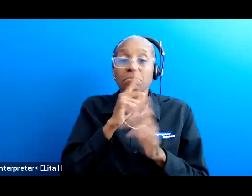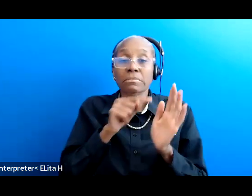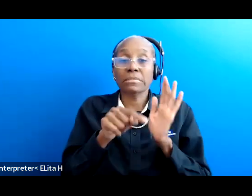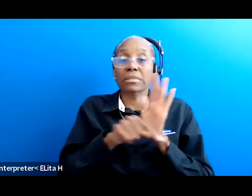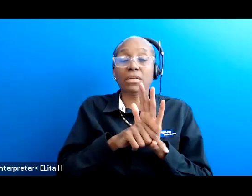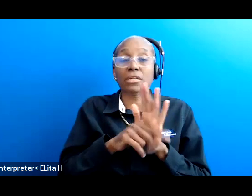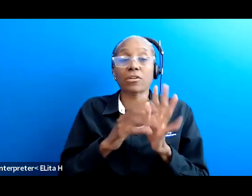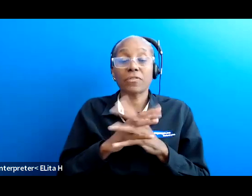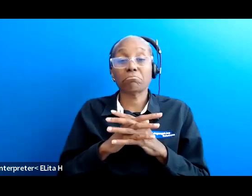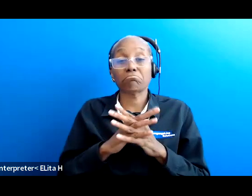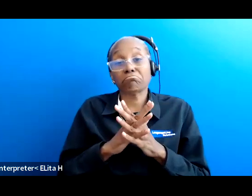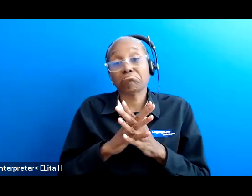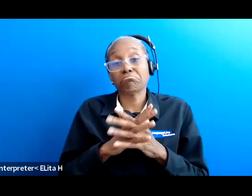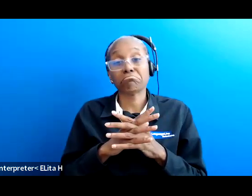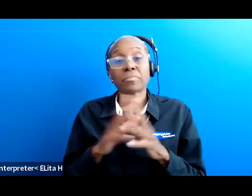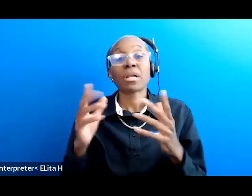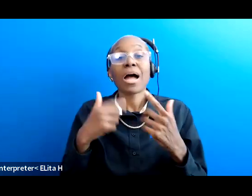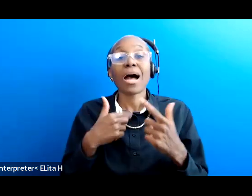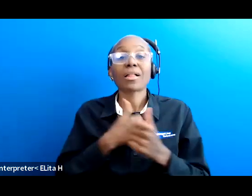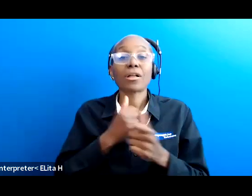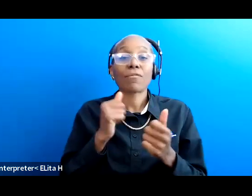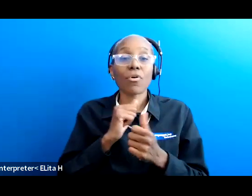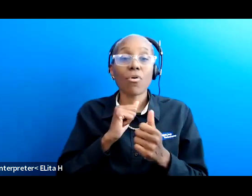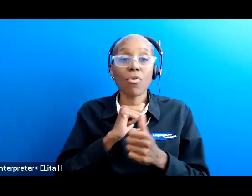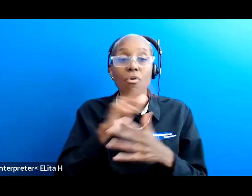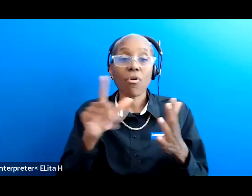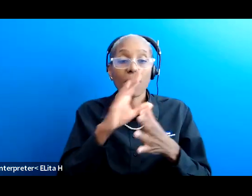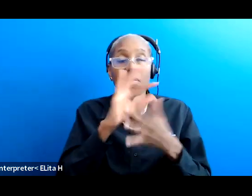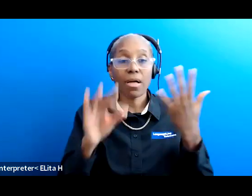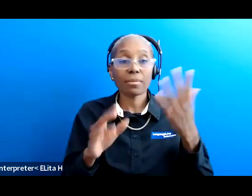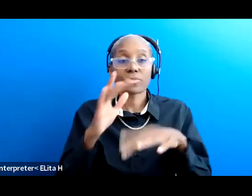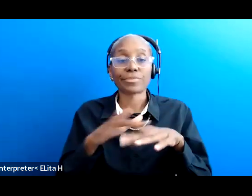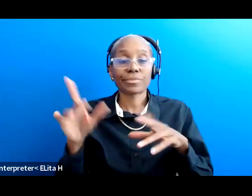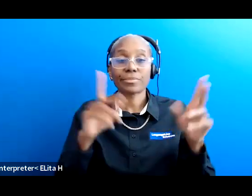I love all these options that are available to people, but we need to